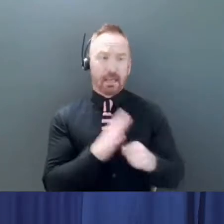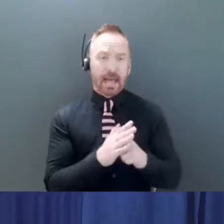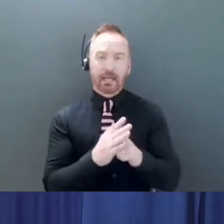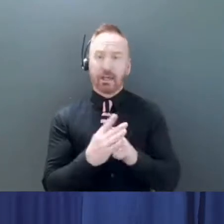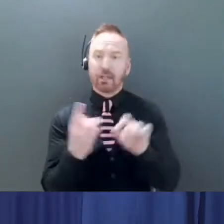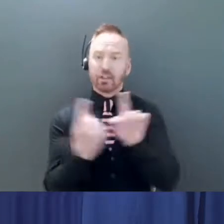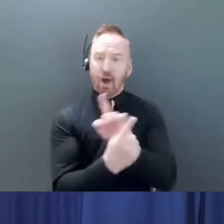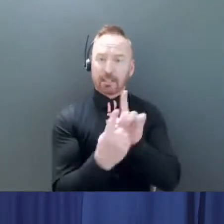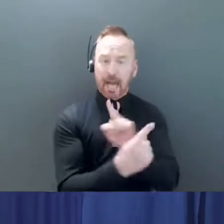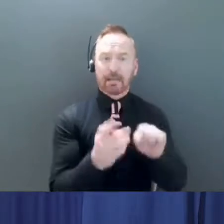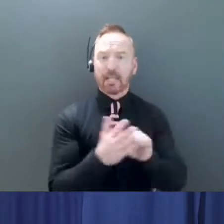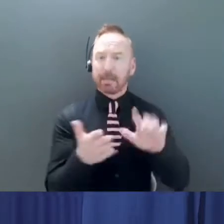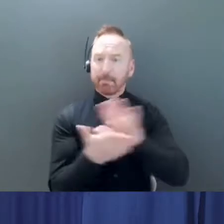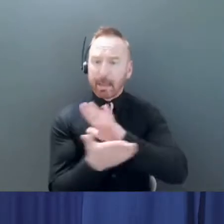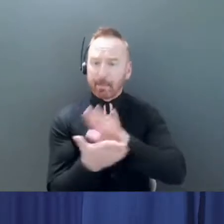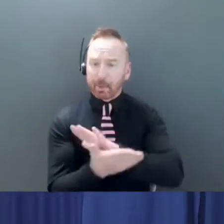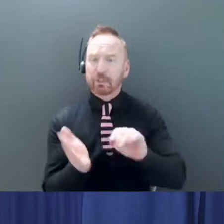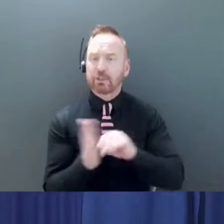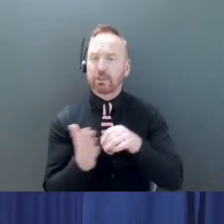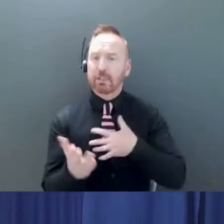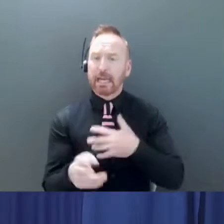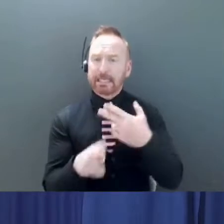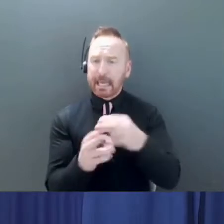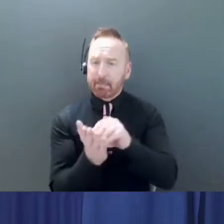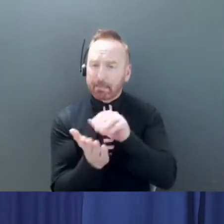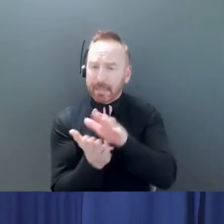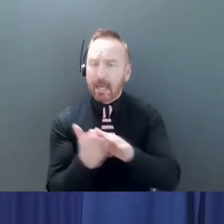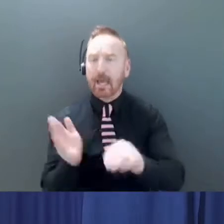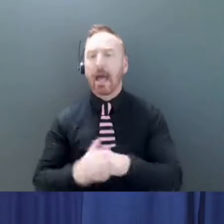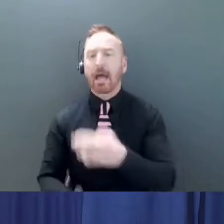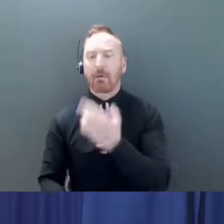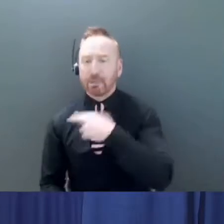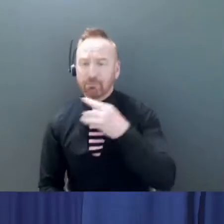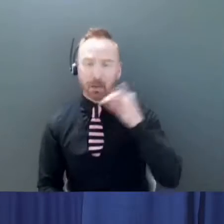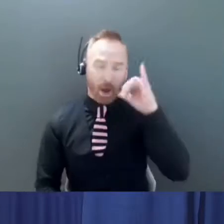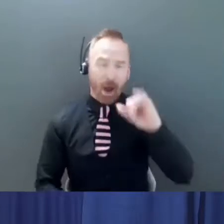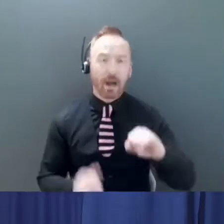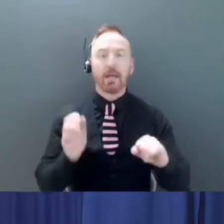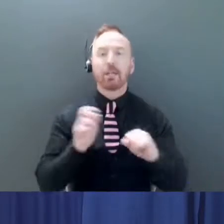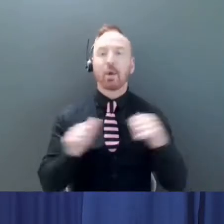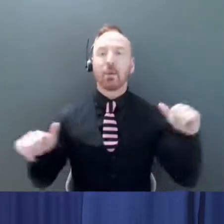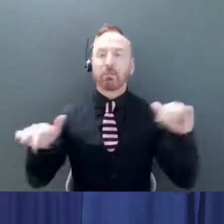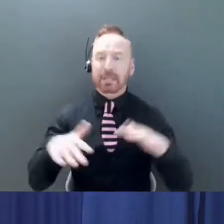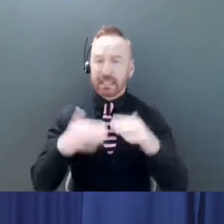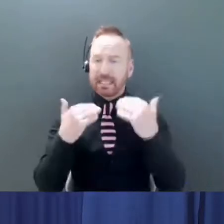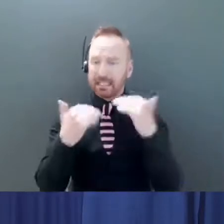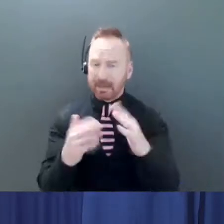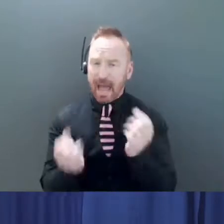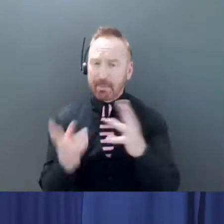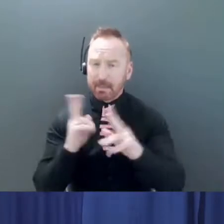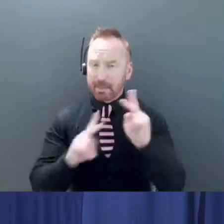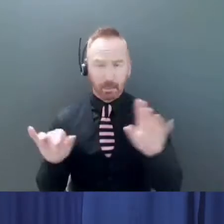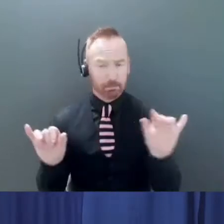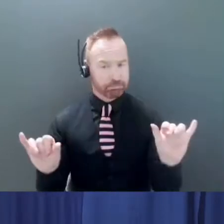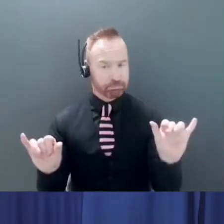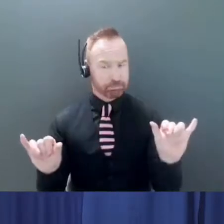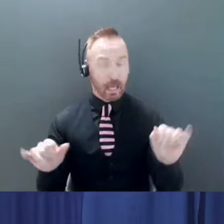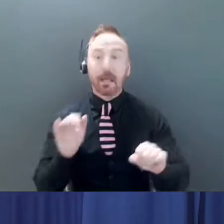restaurants, gathering sizes remain the same. Social gatherings are limit to